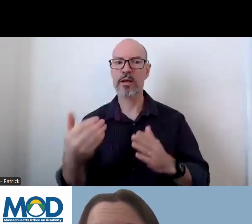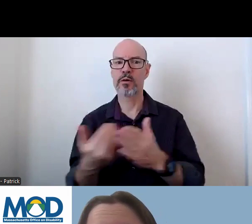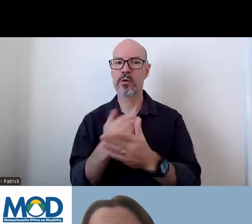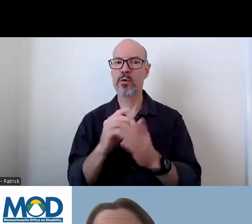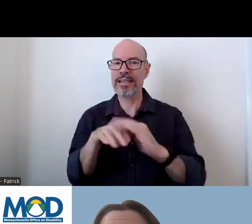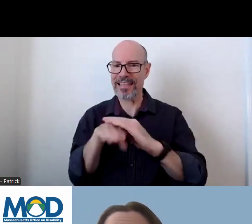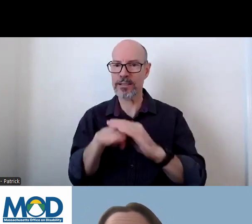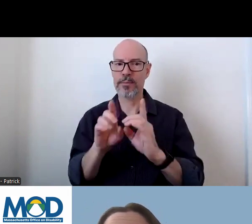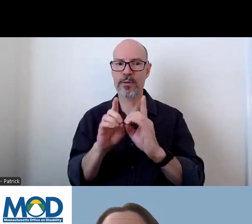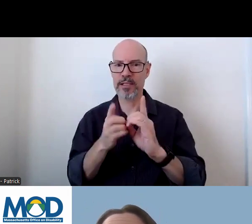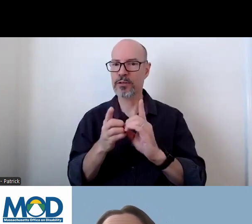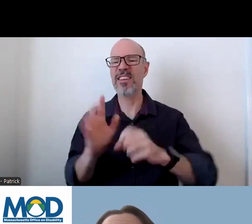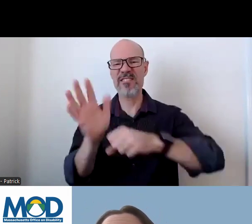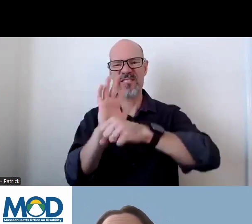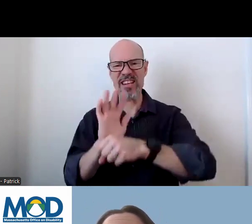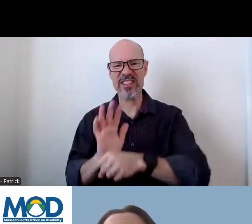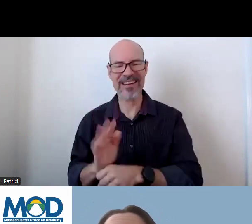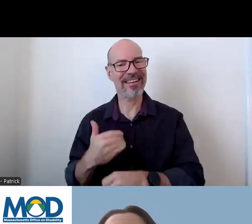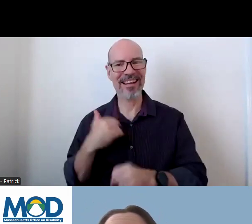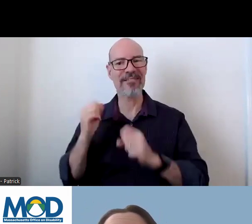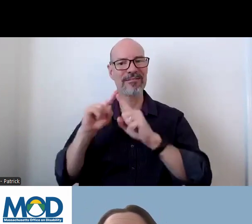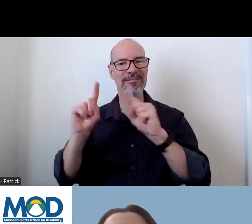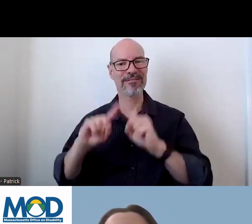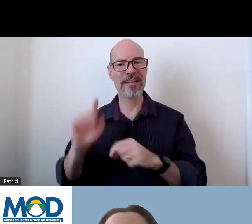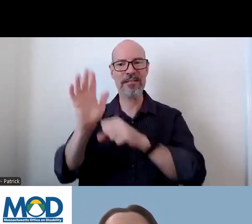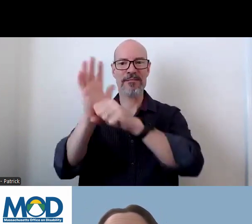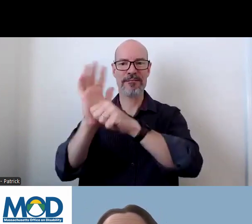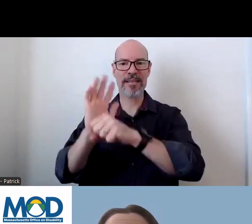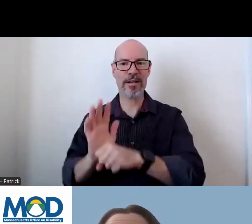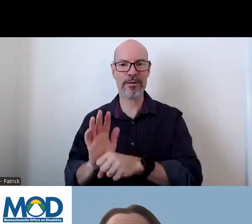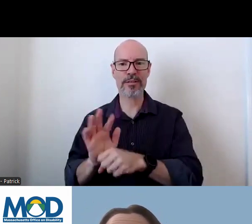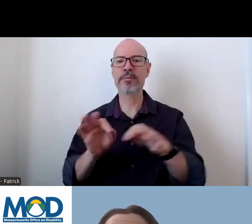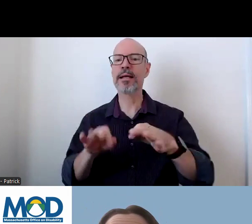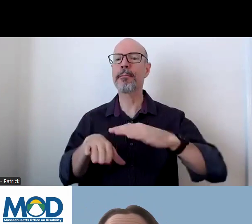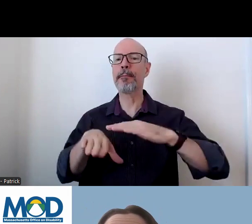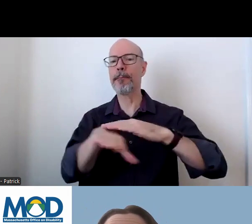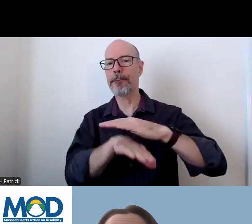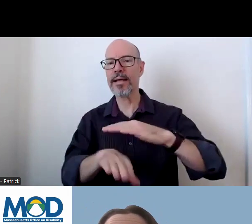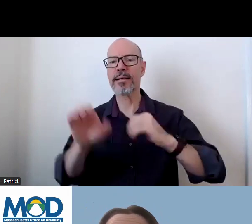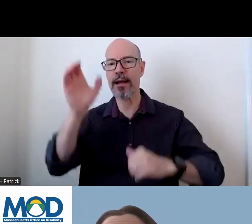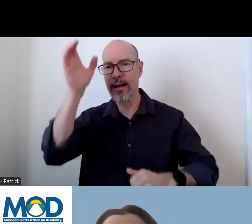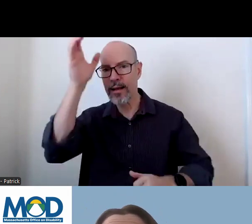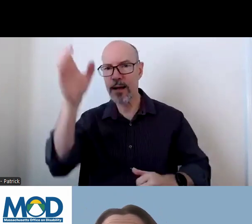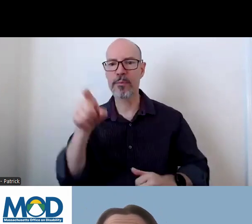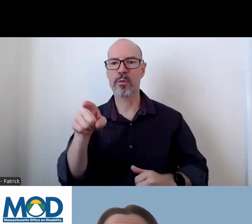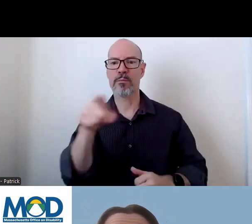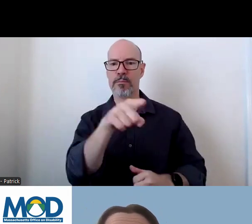short, bite-sized videos for the basic things you need to know